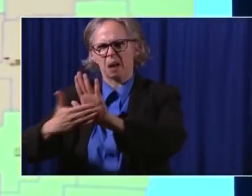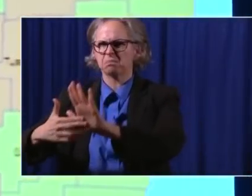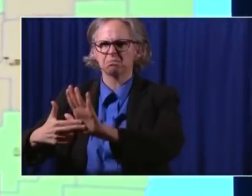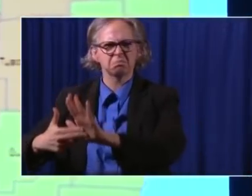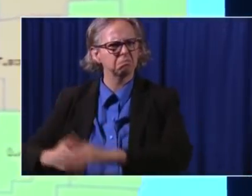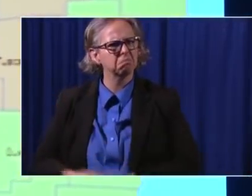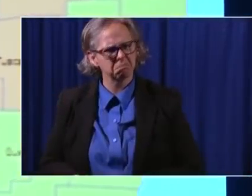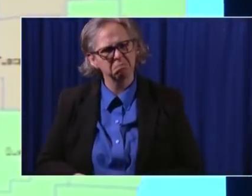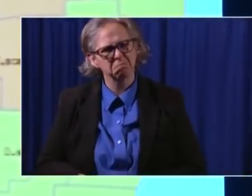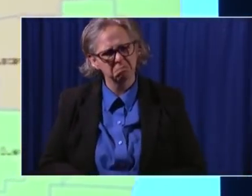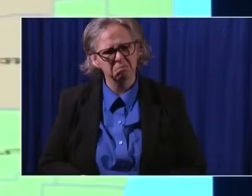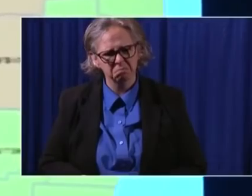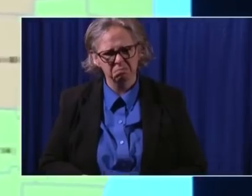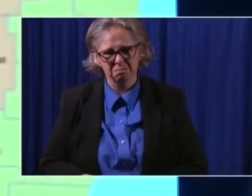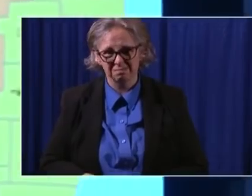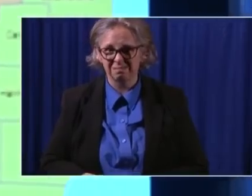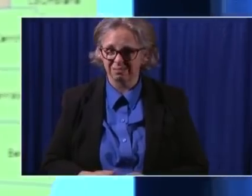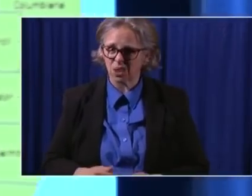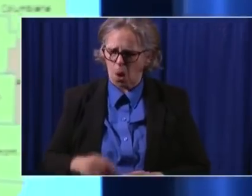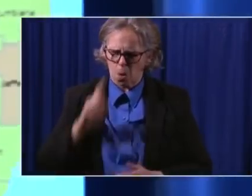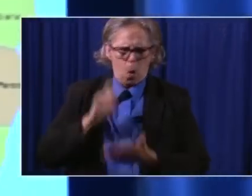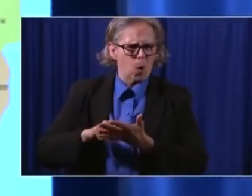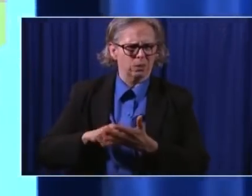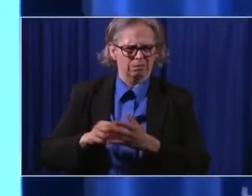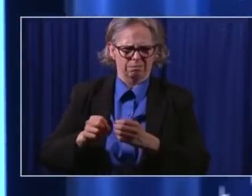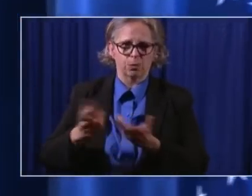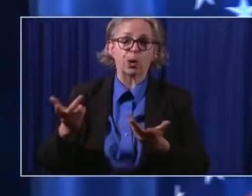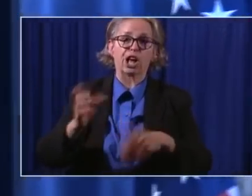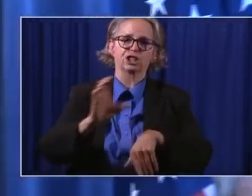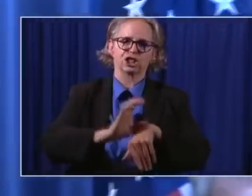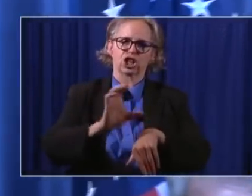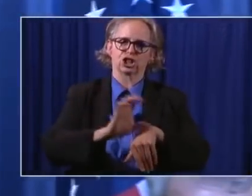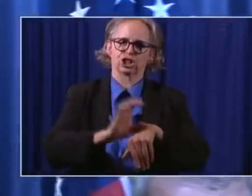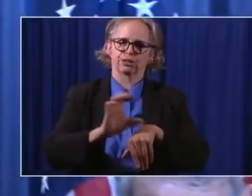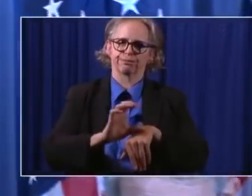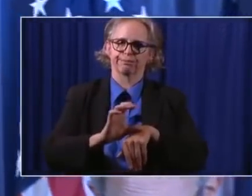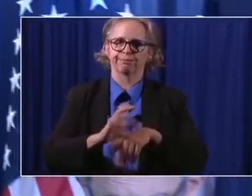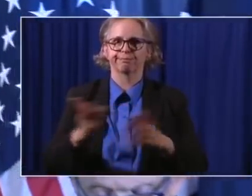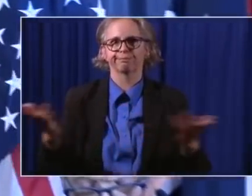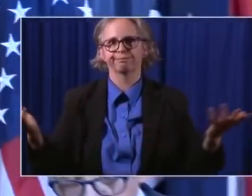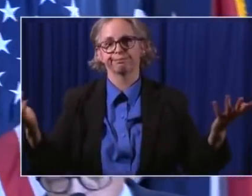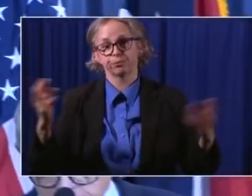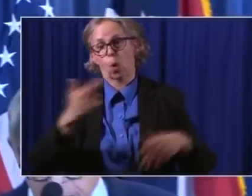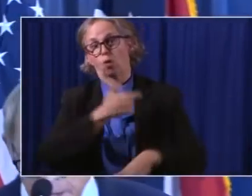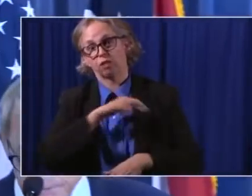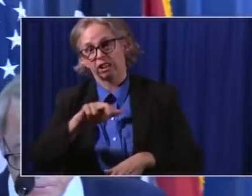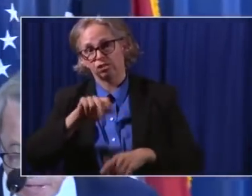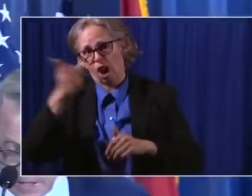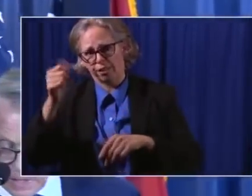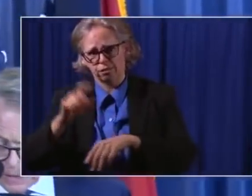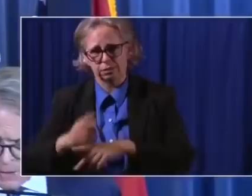INDICATING SIGNIFICANT COMMUNITY SPREAD IN THE COUNTY. LOCAL OFFICIALS NOTE A SMALL